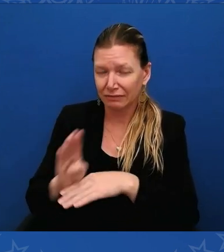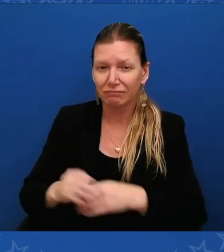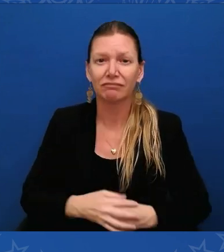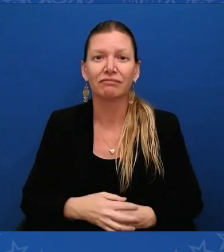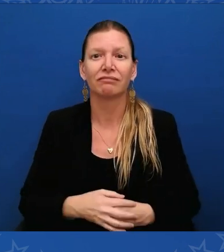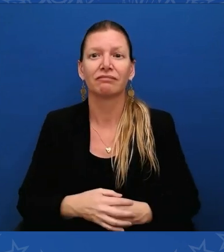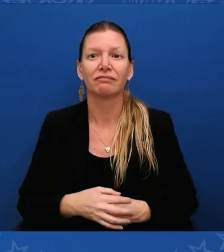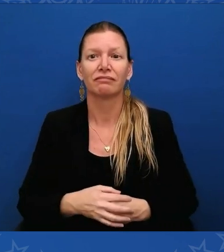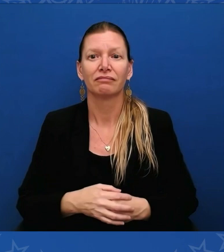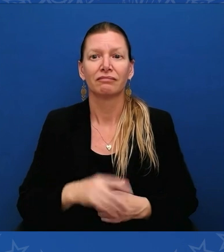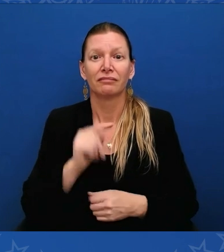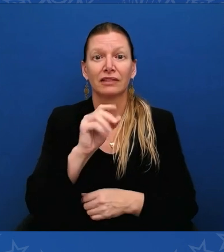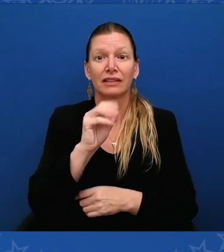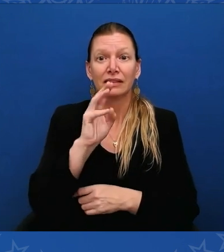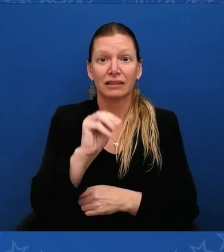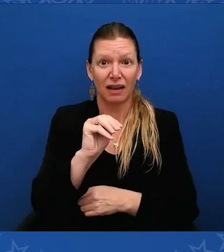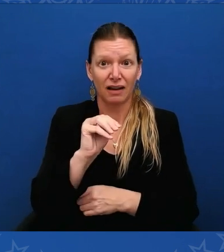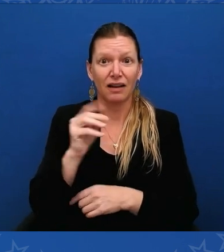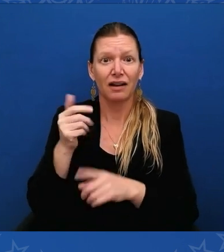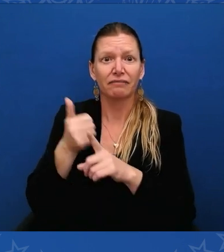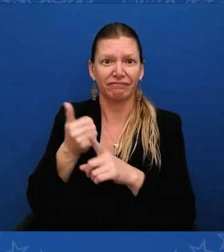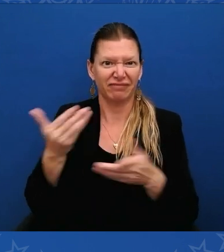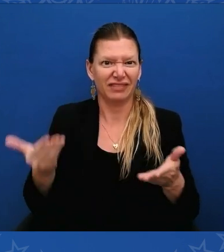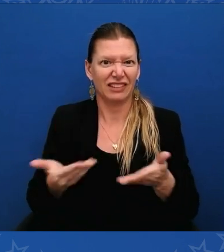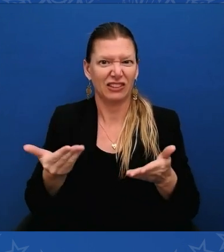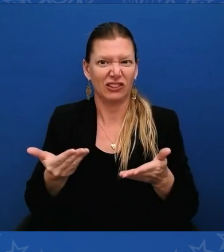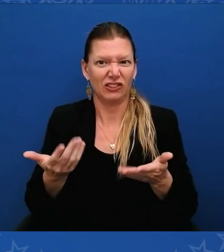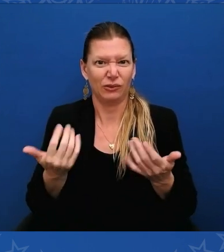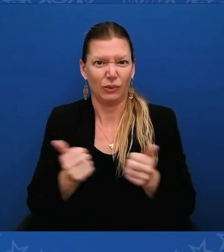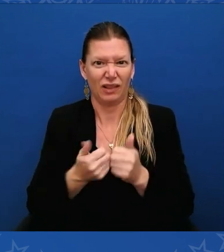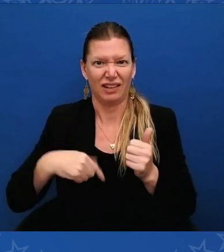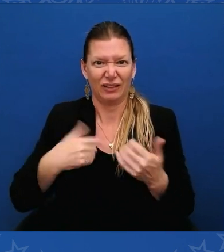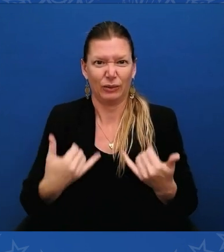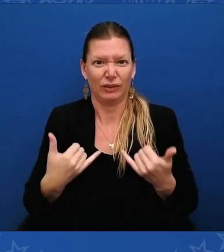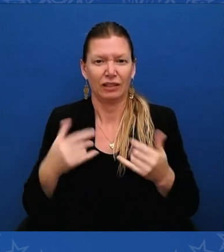as director of the White House Intergovernmental Affairs